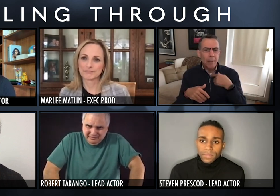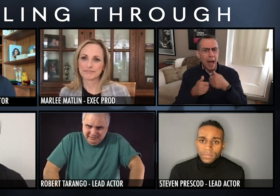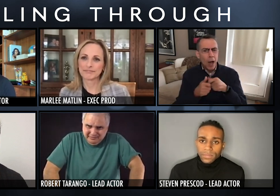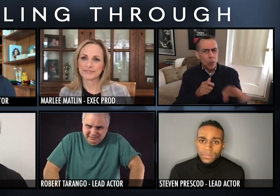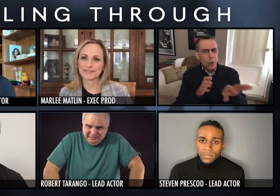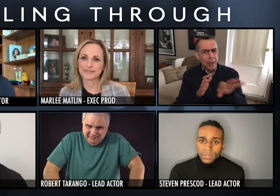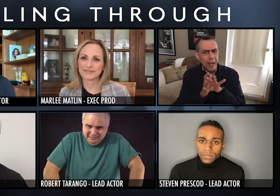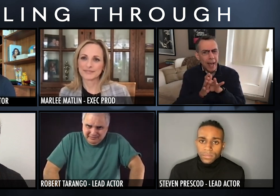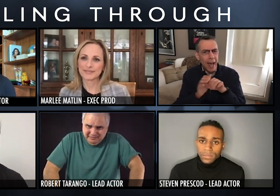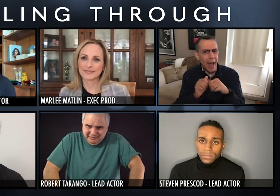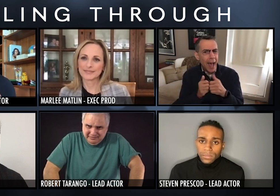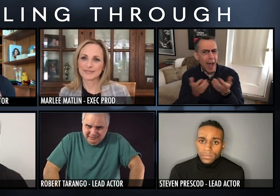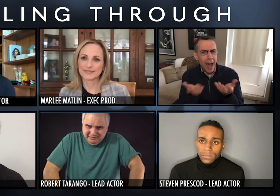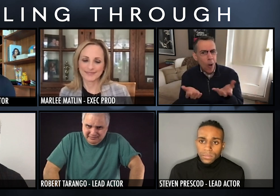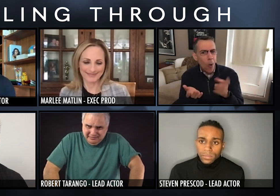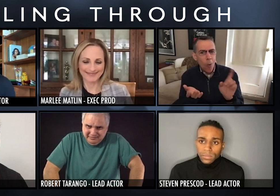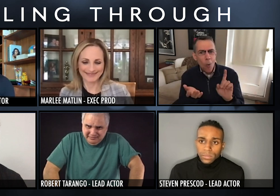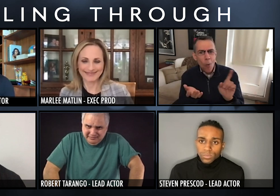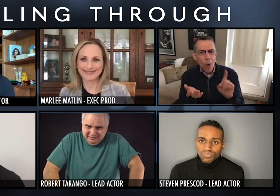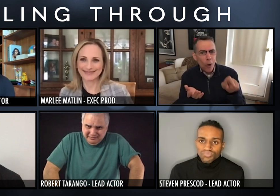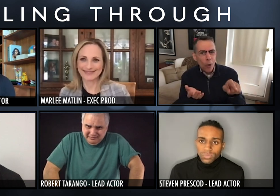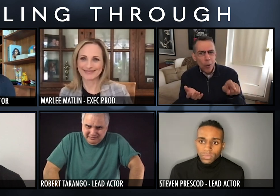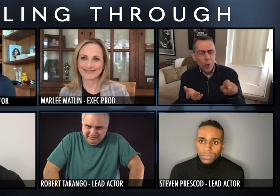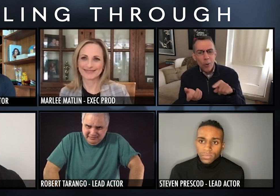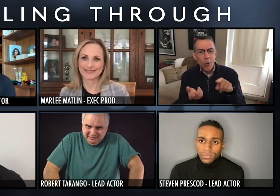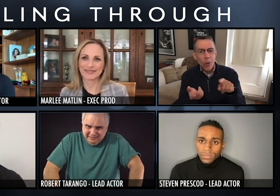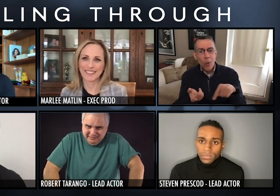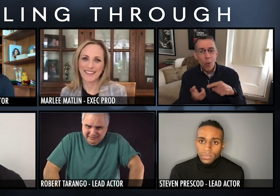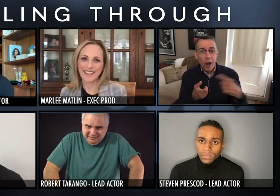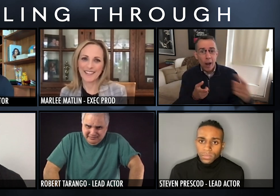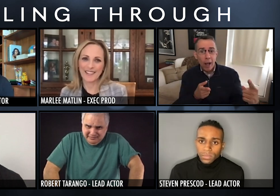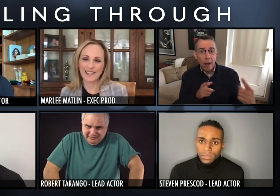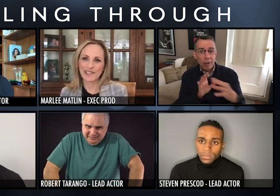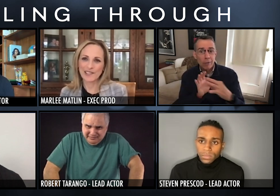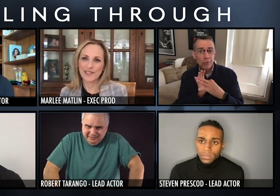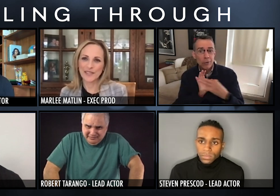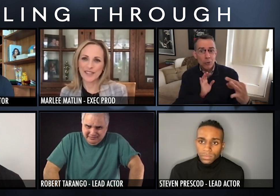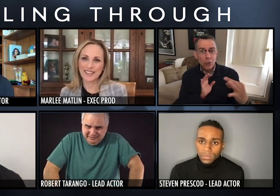Tell us about where were you, when this project came to you, tell us about that.